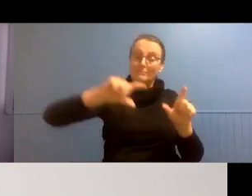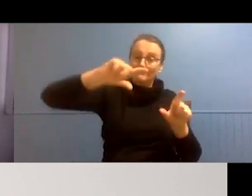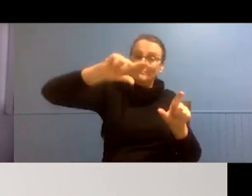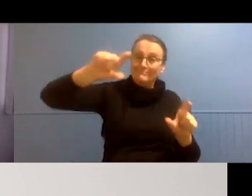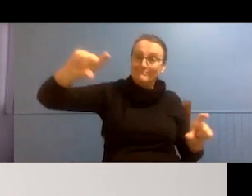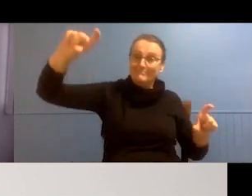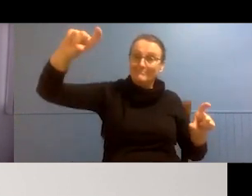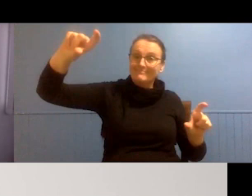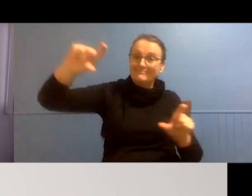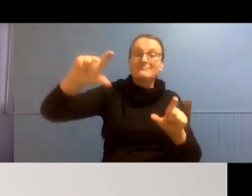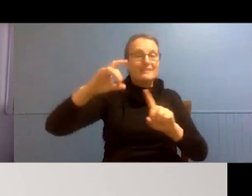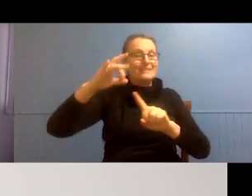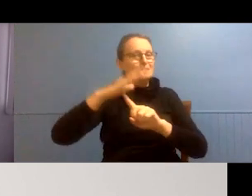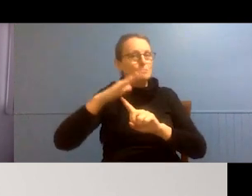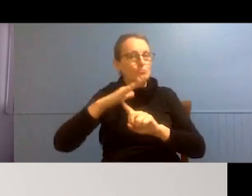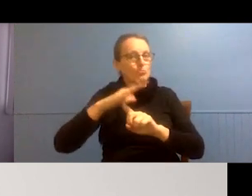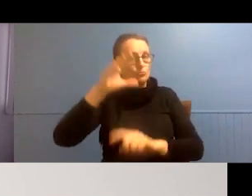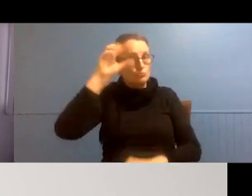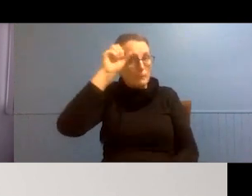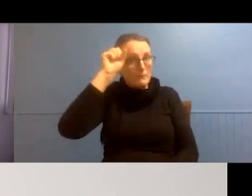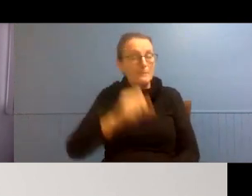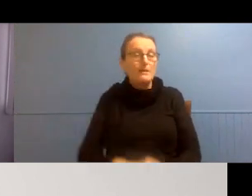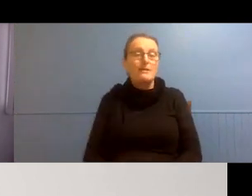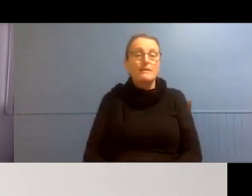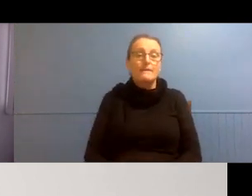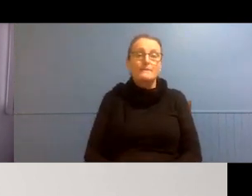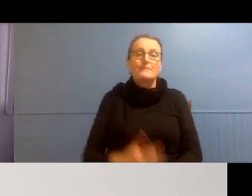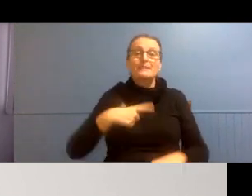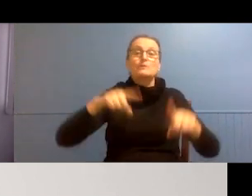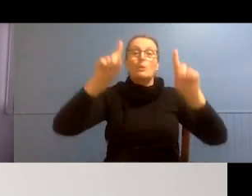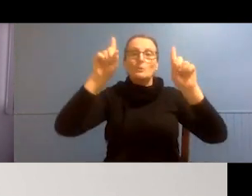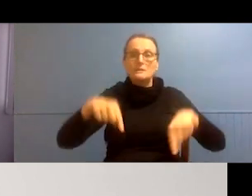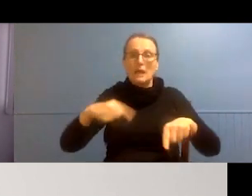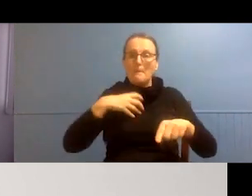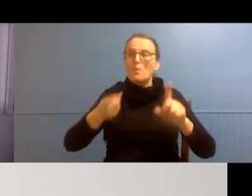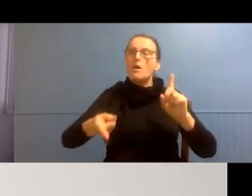important to remember that it's the beginning of our awareness, we're